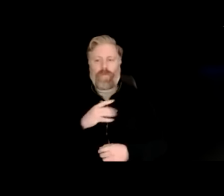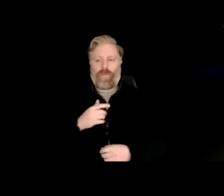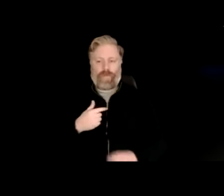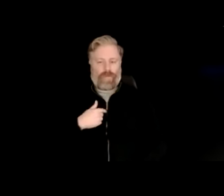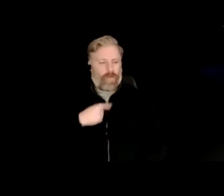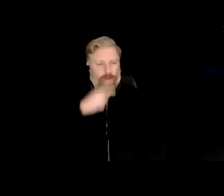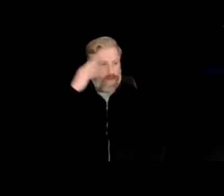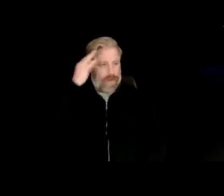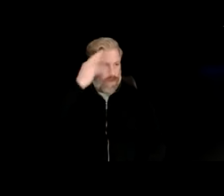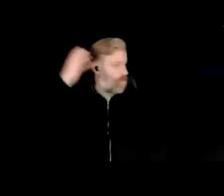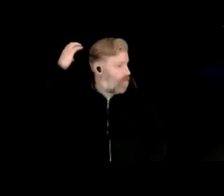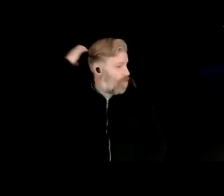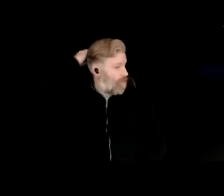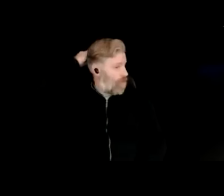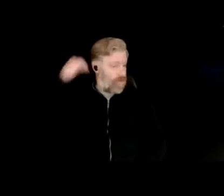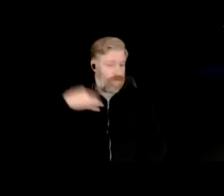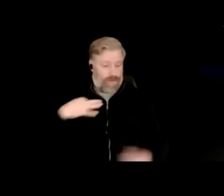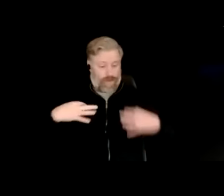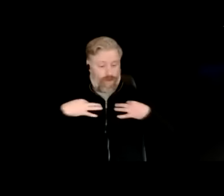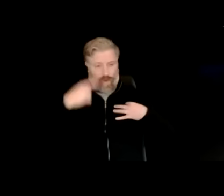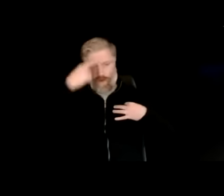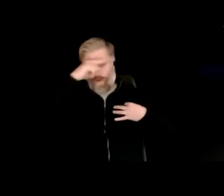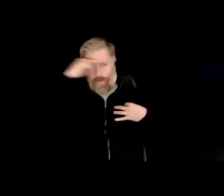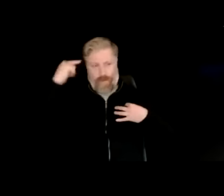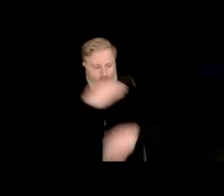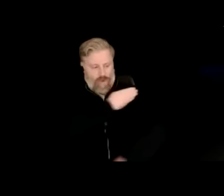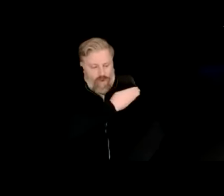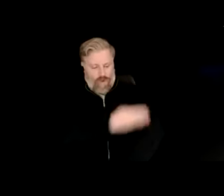wearing a black long sleeve shirt, sitting in front of a wall